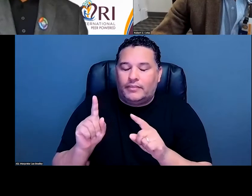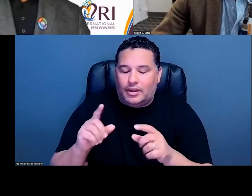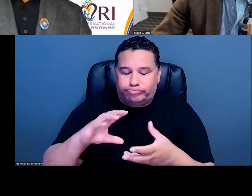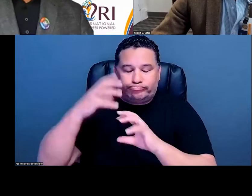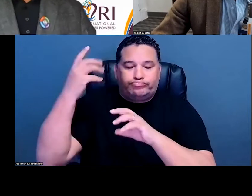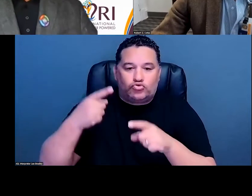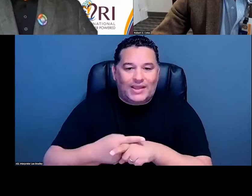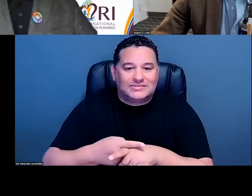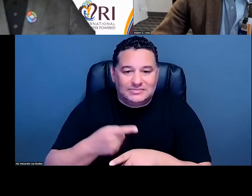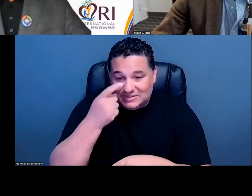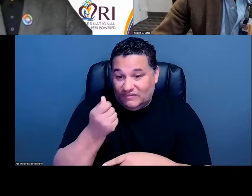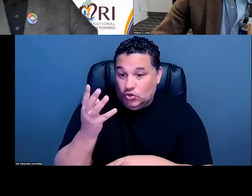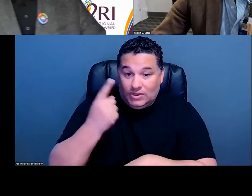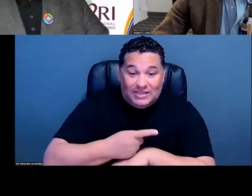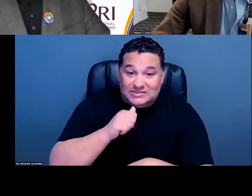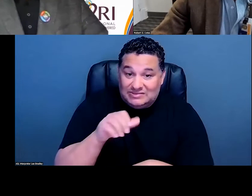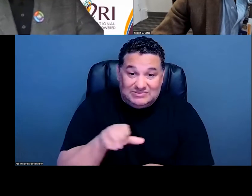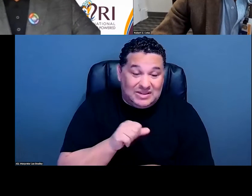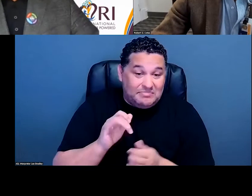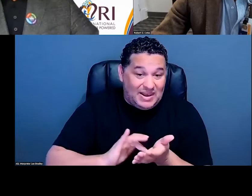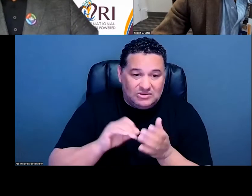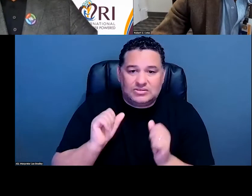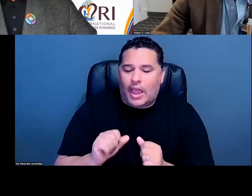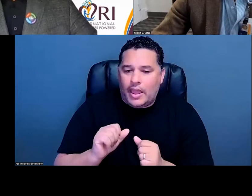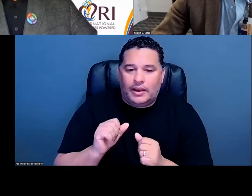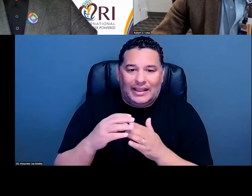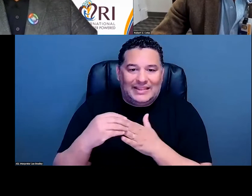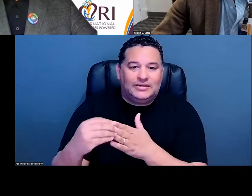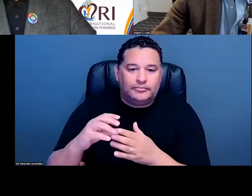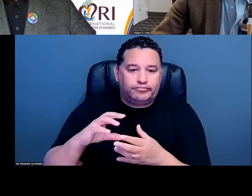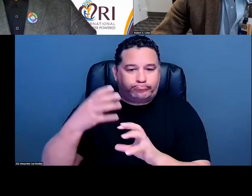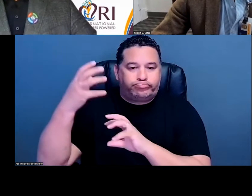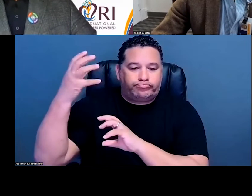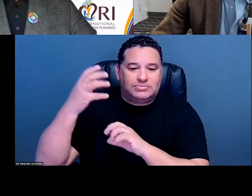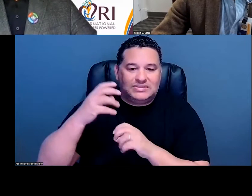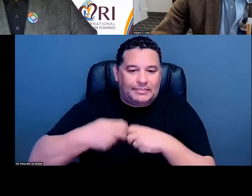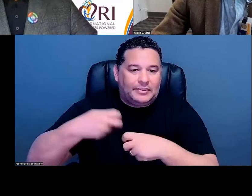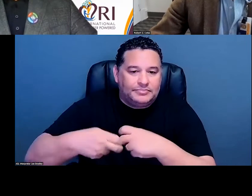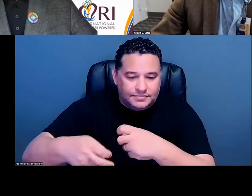THAT CAN BE ONE OF THE REASONS WHY PEOPLE PRESENT IN CRISIS. BECAUSE JUST A FEW DAYS OF NOT TAKING THE MED KAEGS CAN LEAD